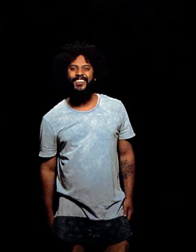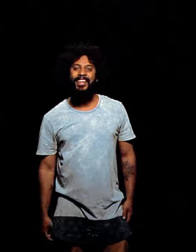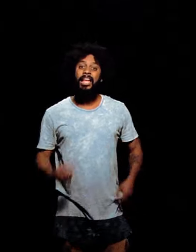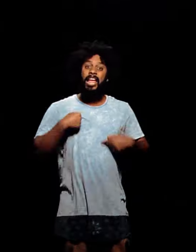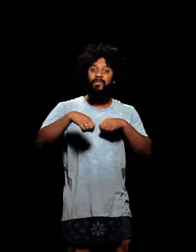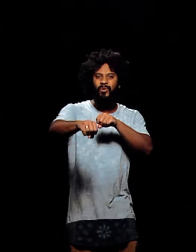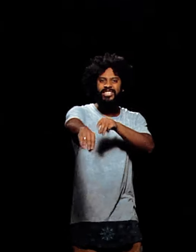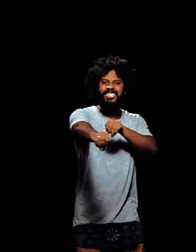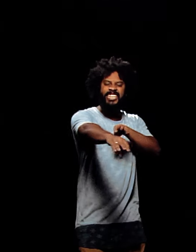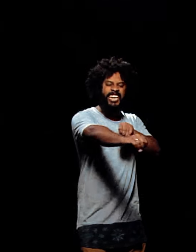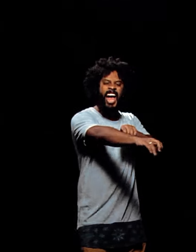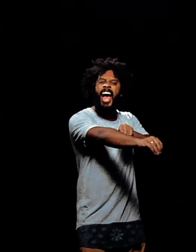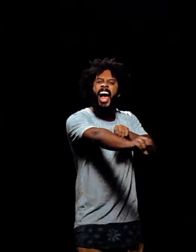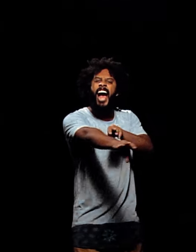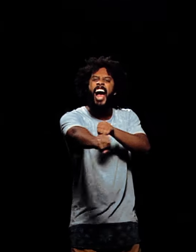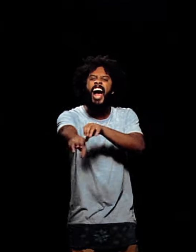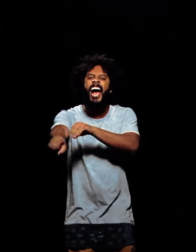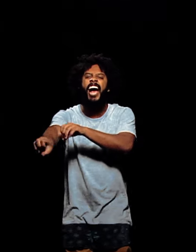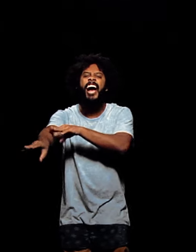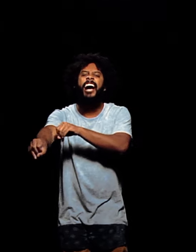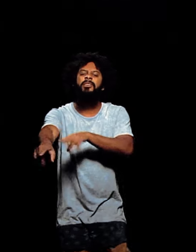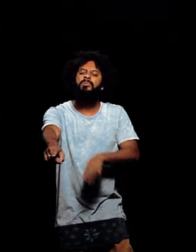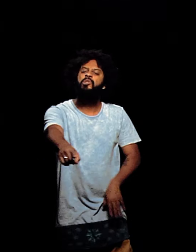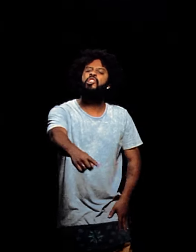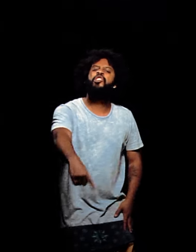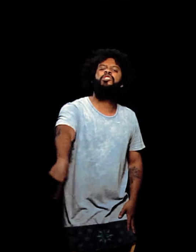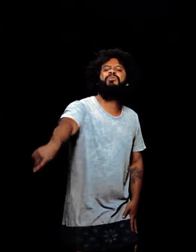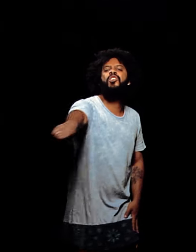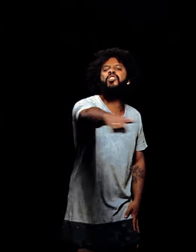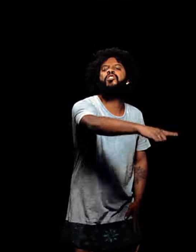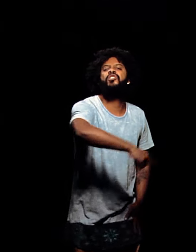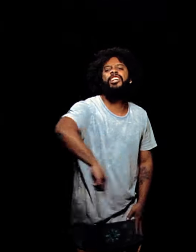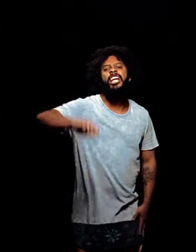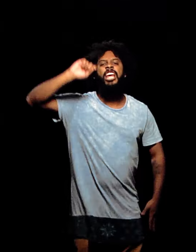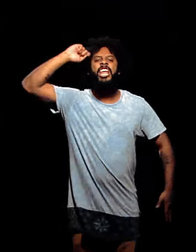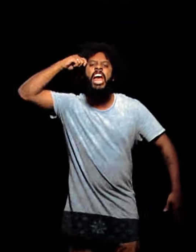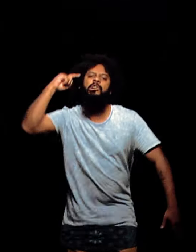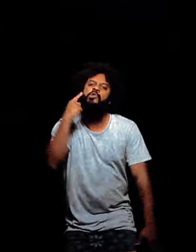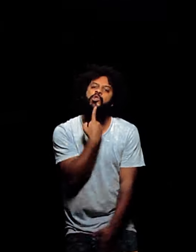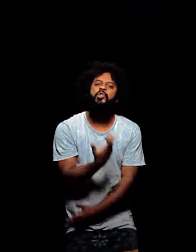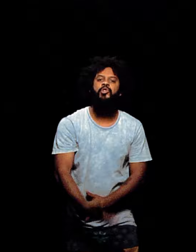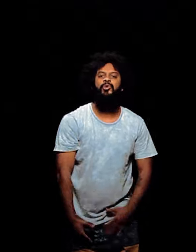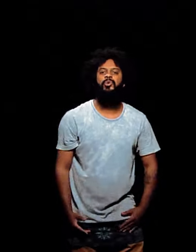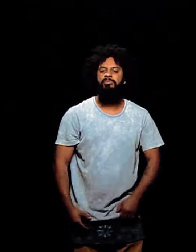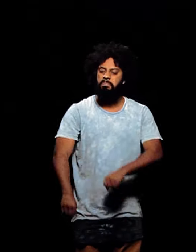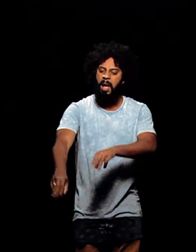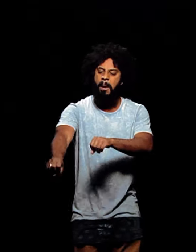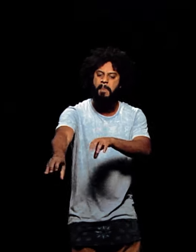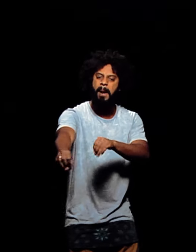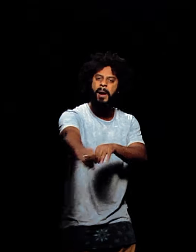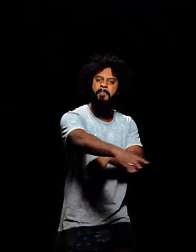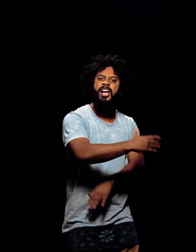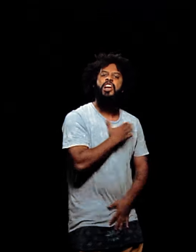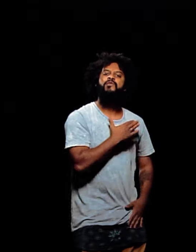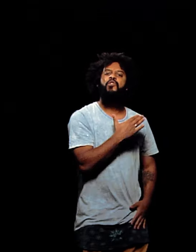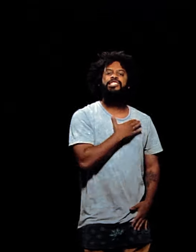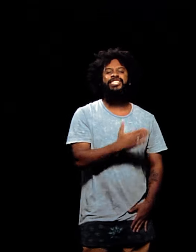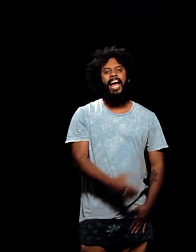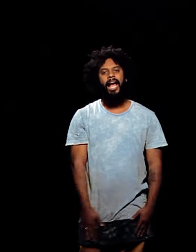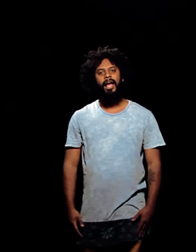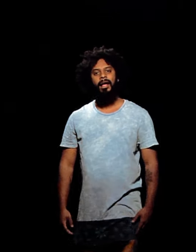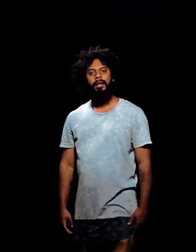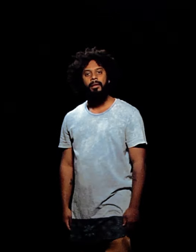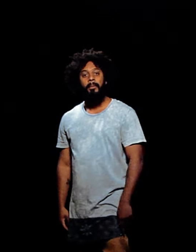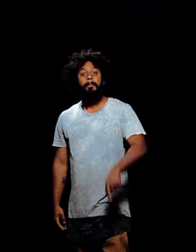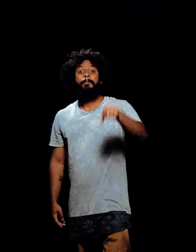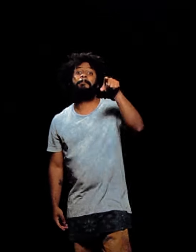I spread. Deaf black identity I teach.